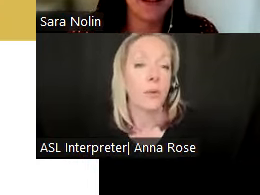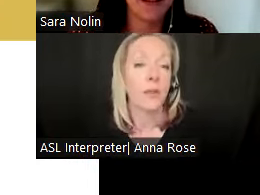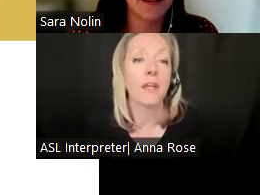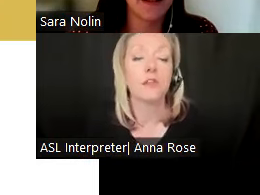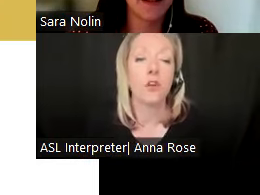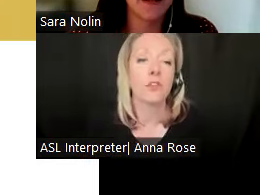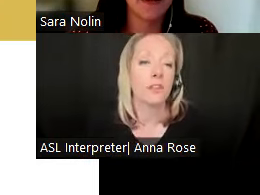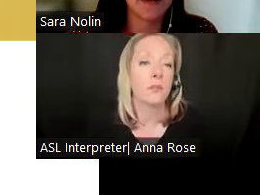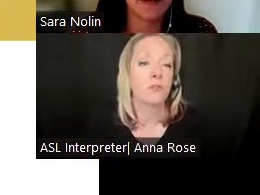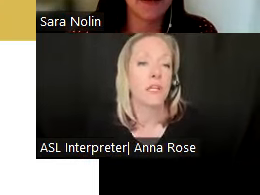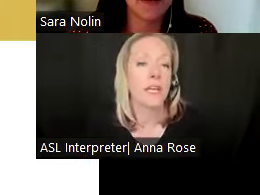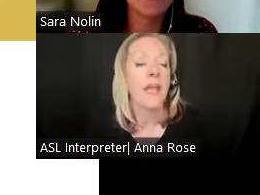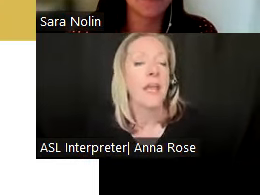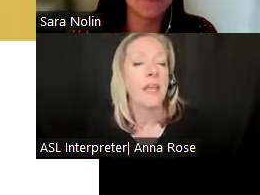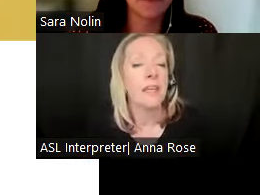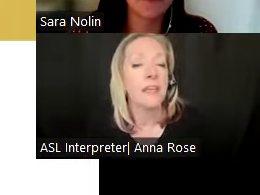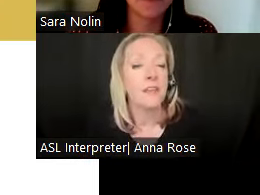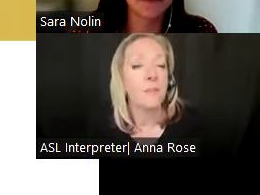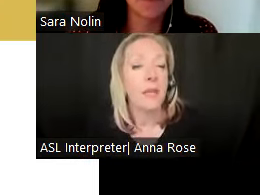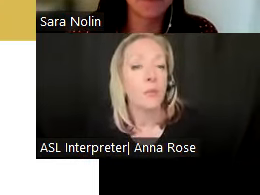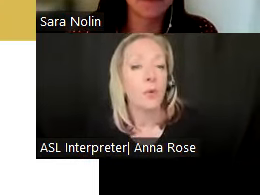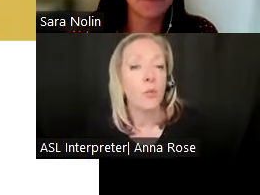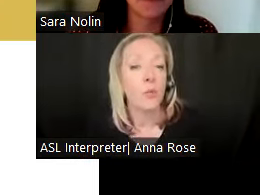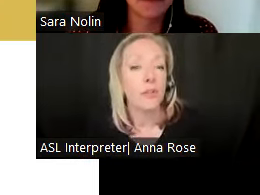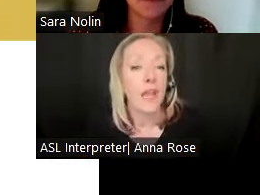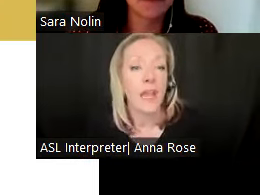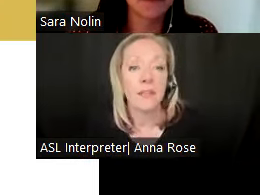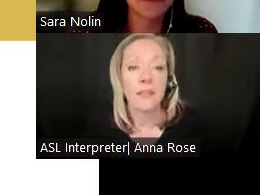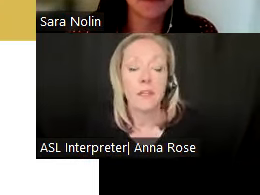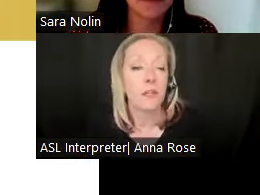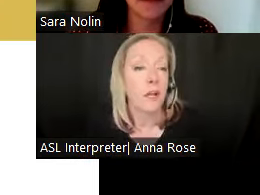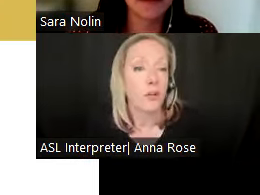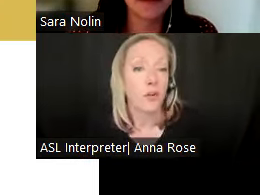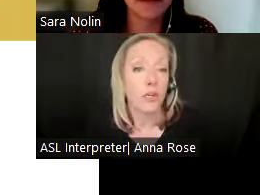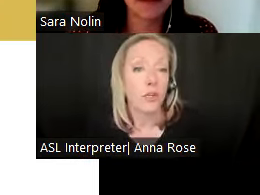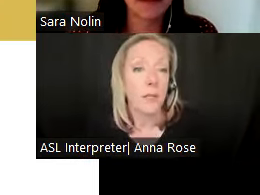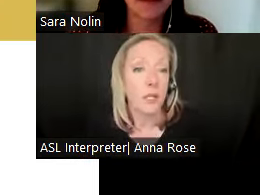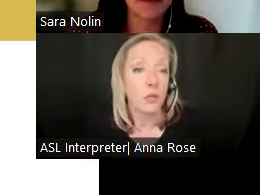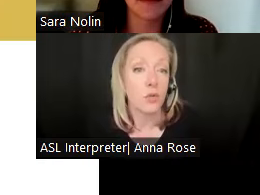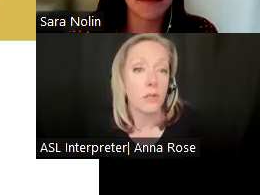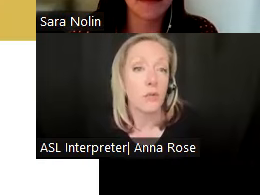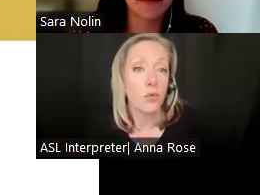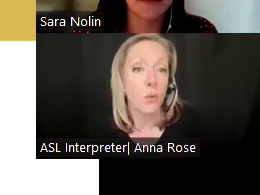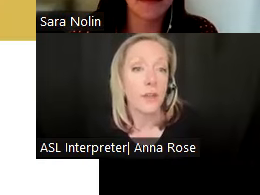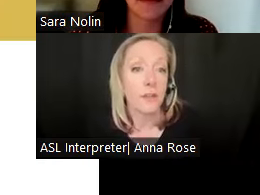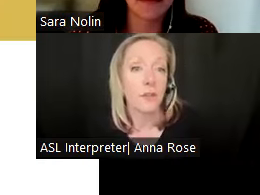and that's an autism screening. In the manual it will say that it is not encouraged to be used with